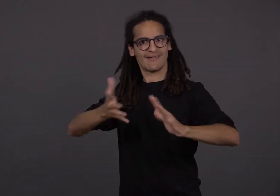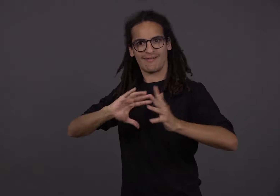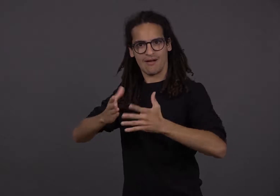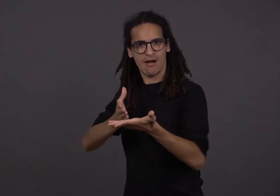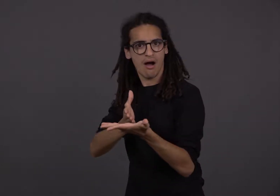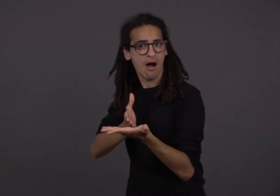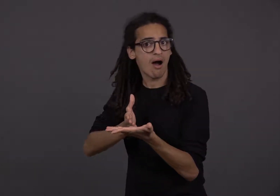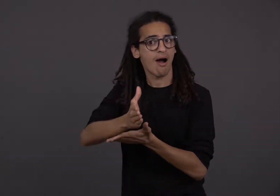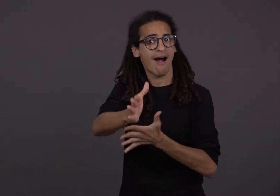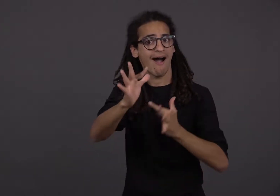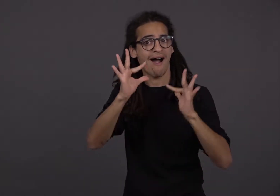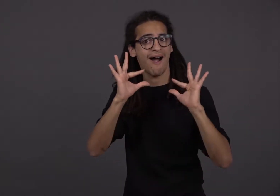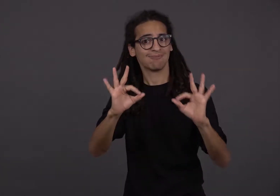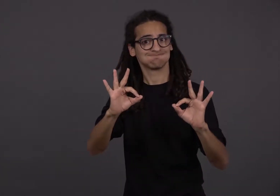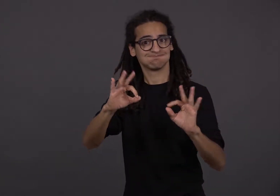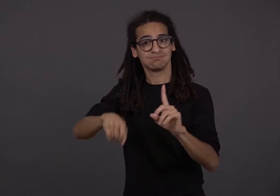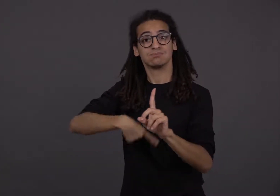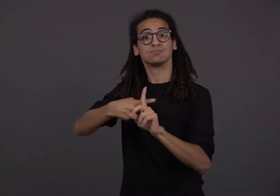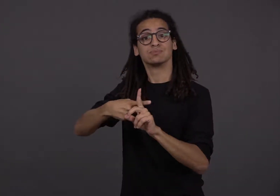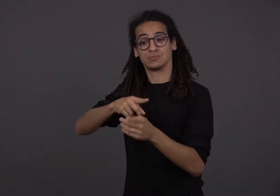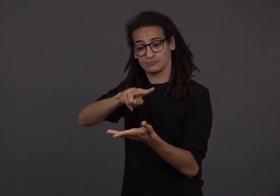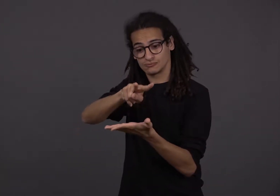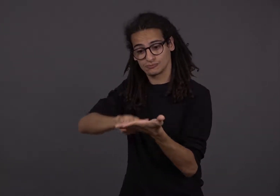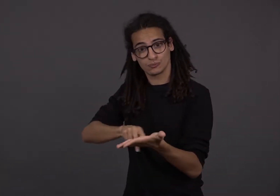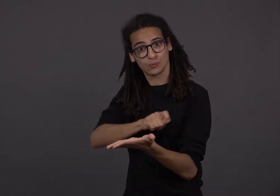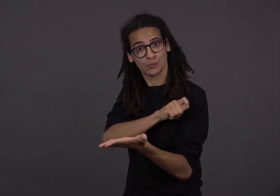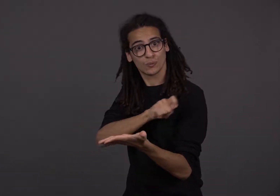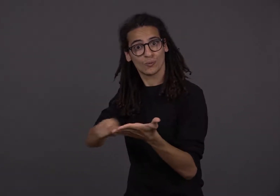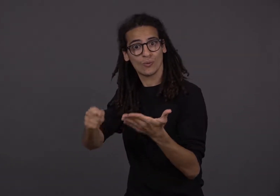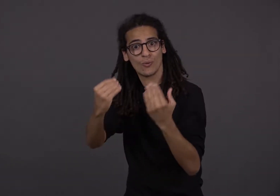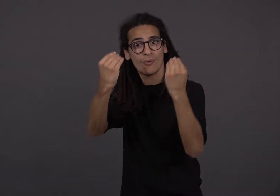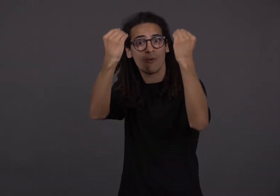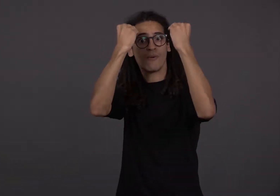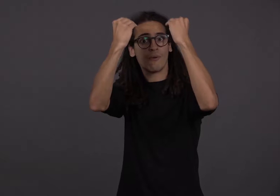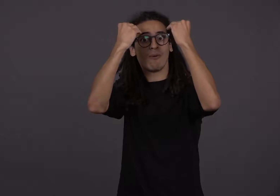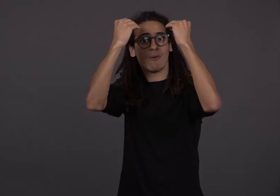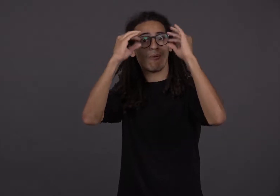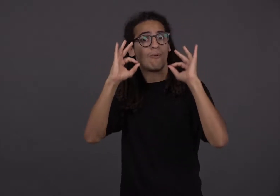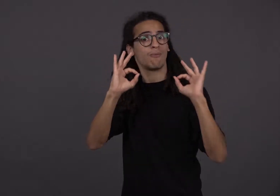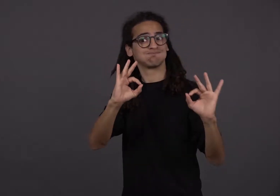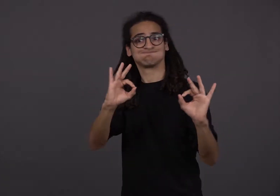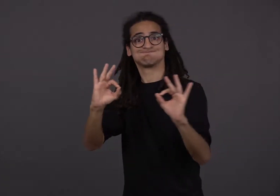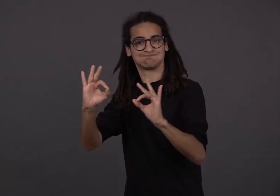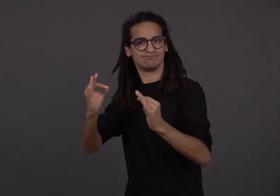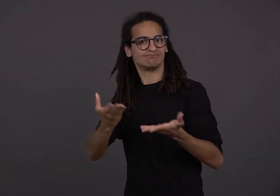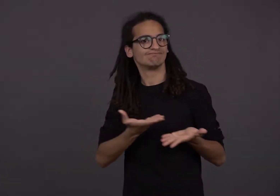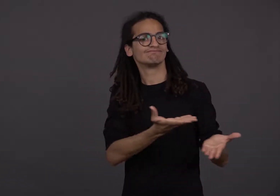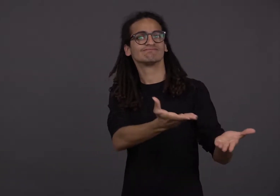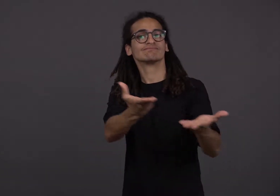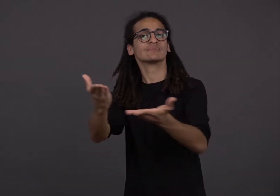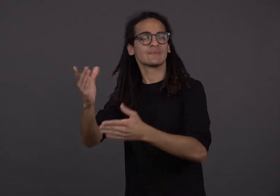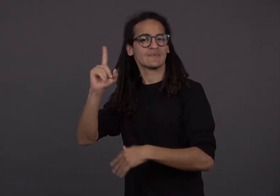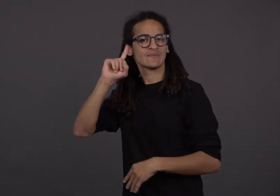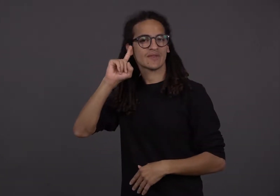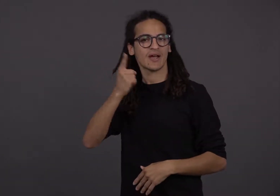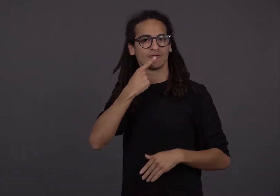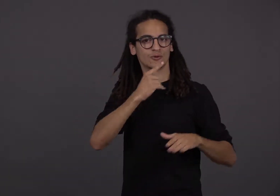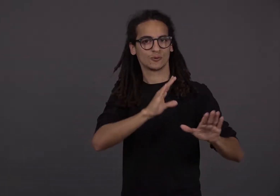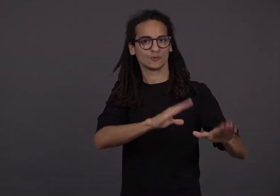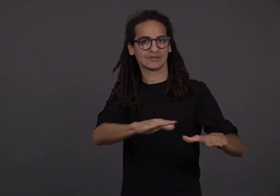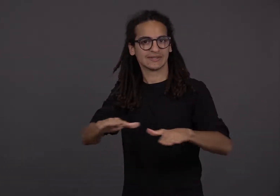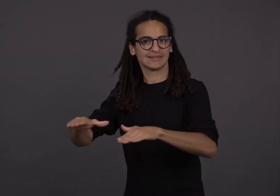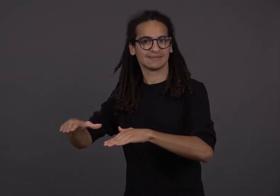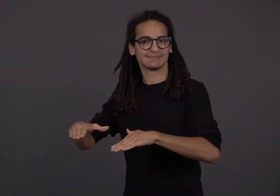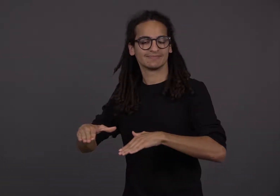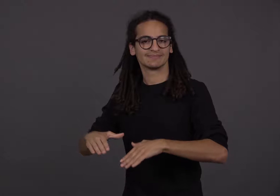to local sign languages and advance language and literacy outcomes among deaf children.